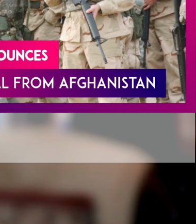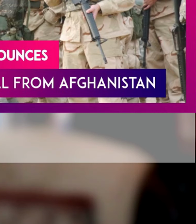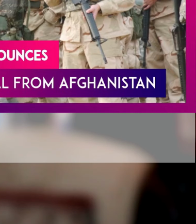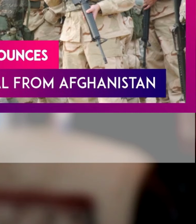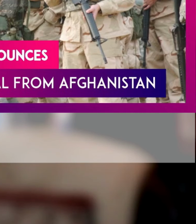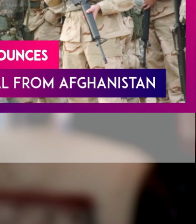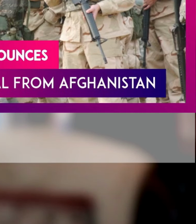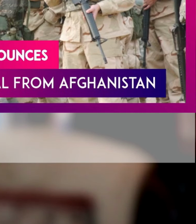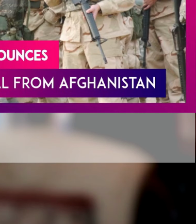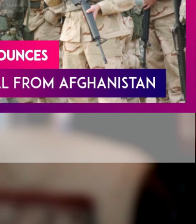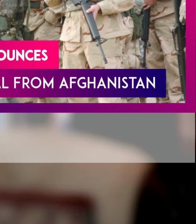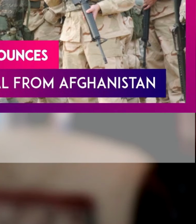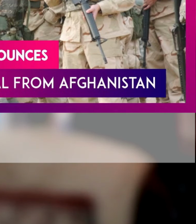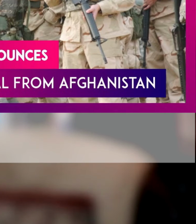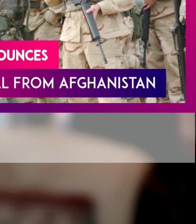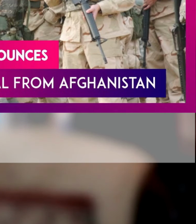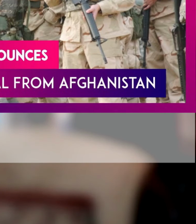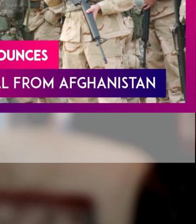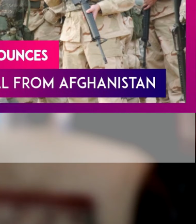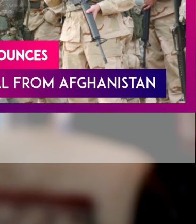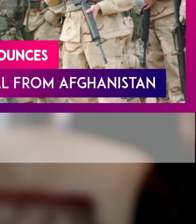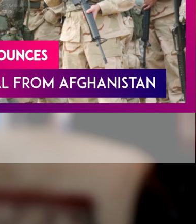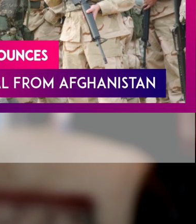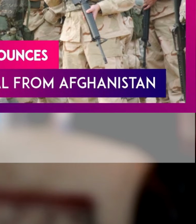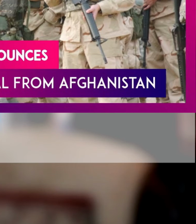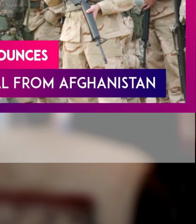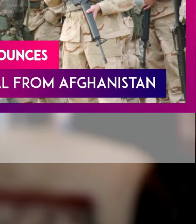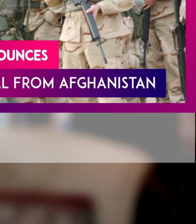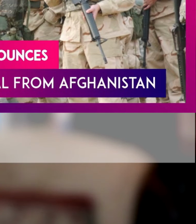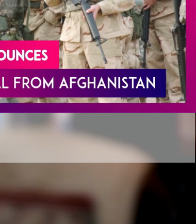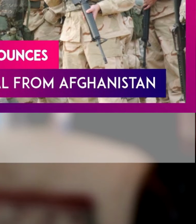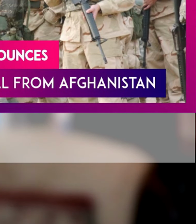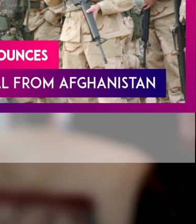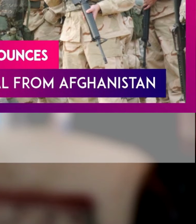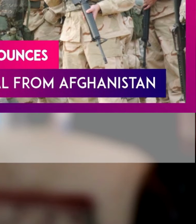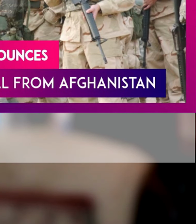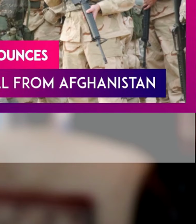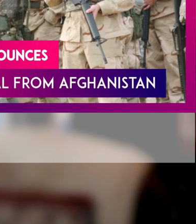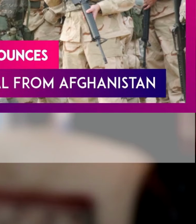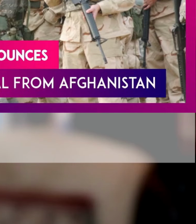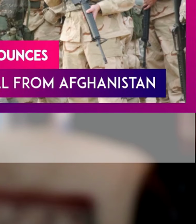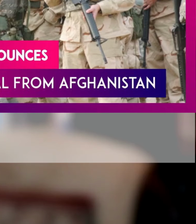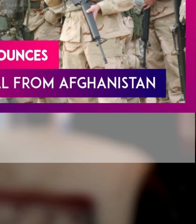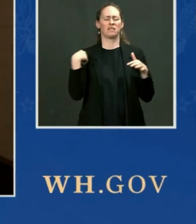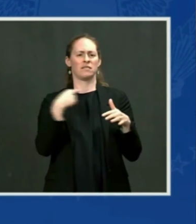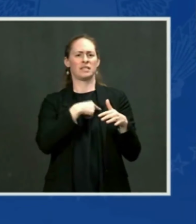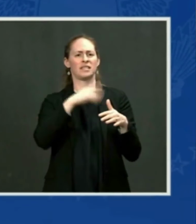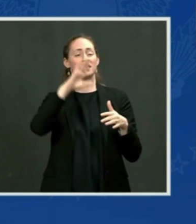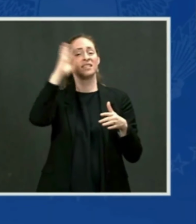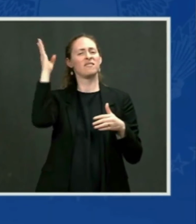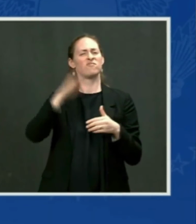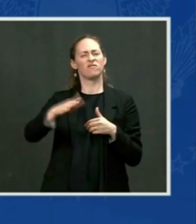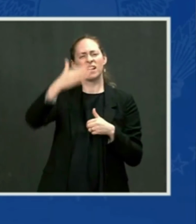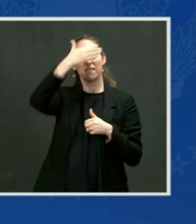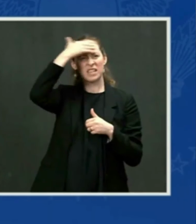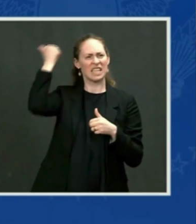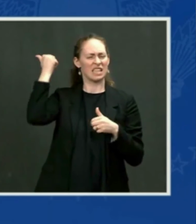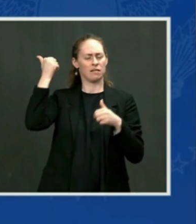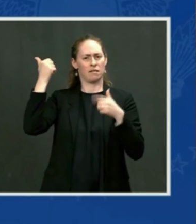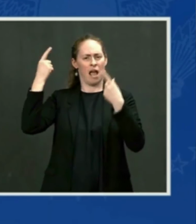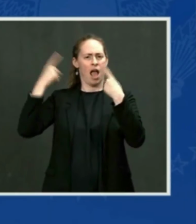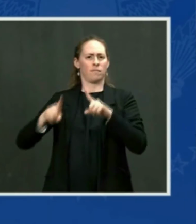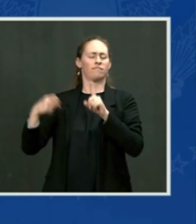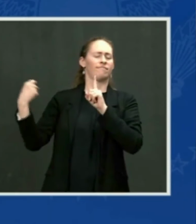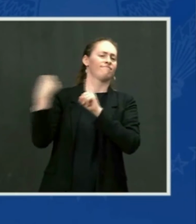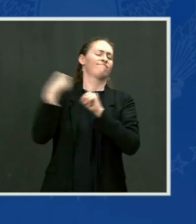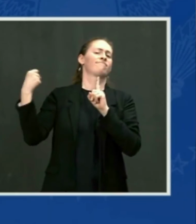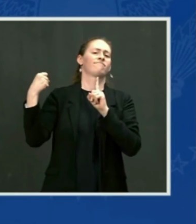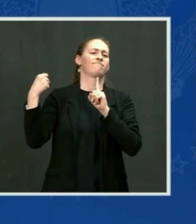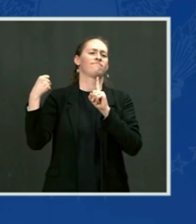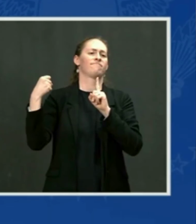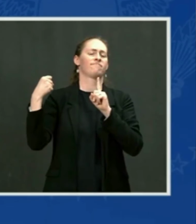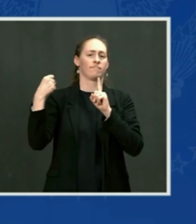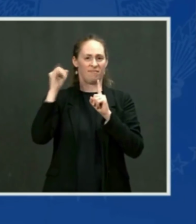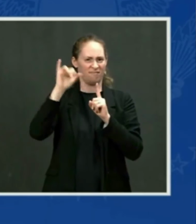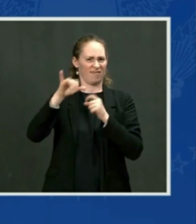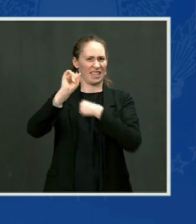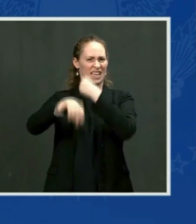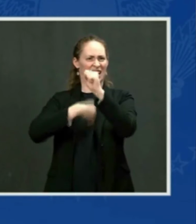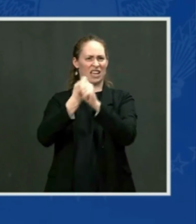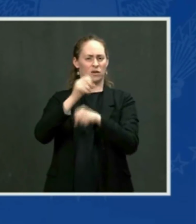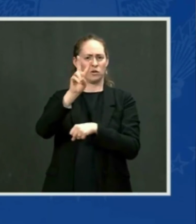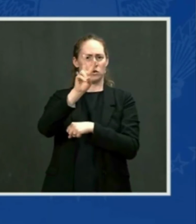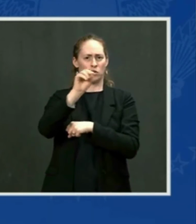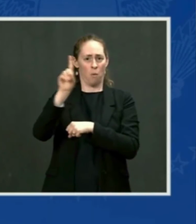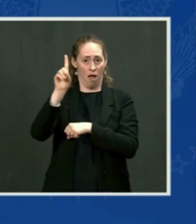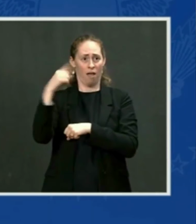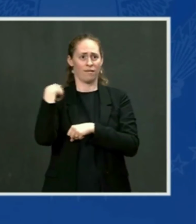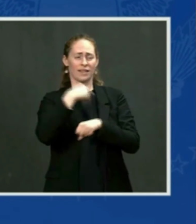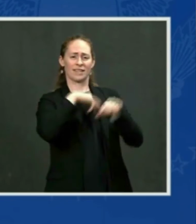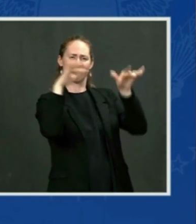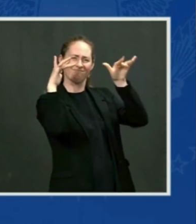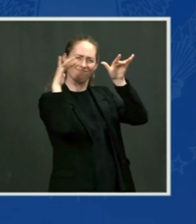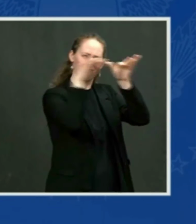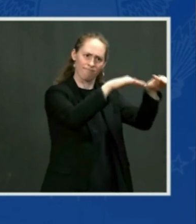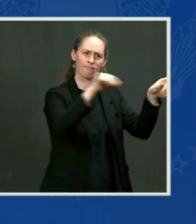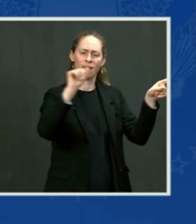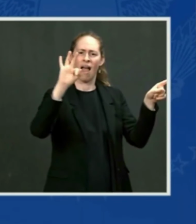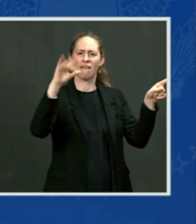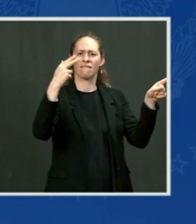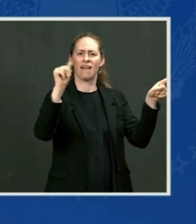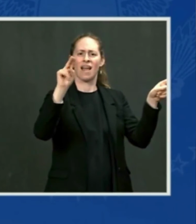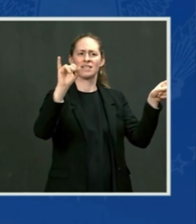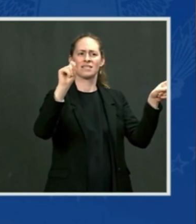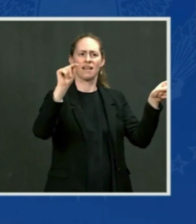anniversary of the Sept 11, 2001 attacks. Let's listen to President Biden announce the new plan.